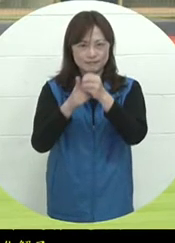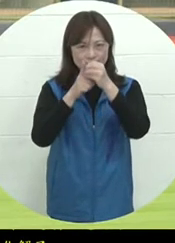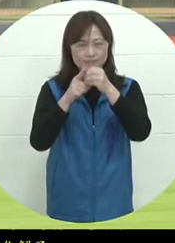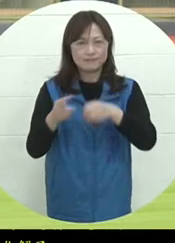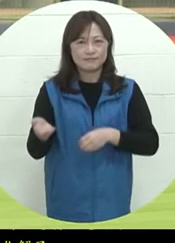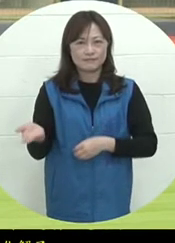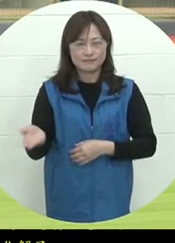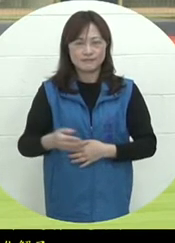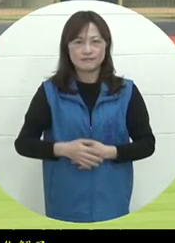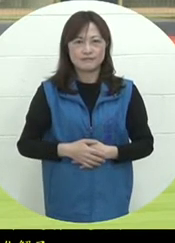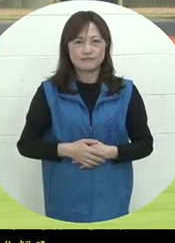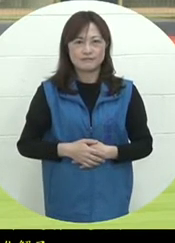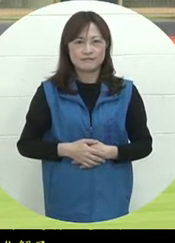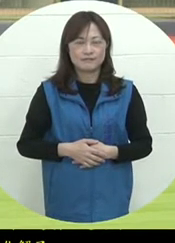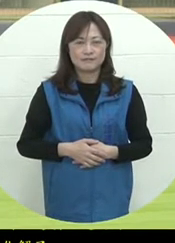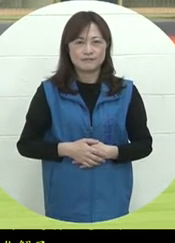the team needs his timely hits